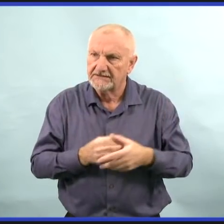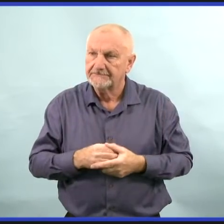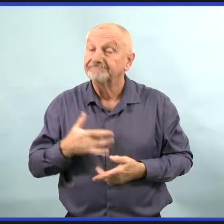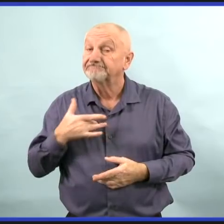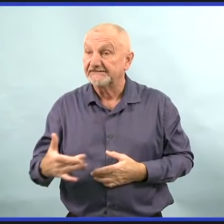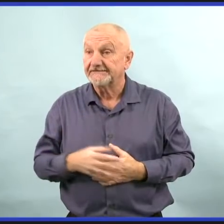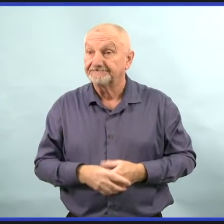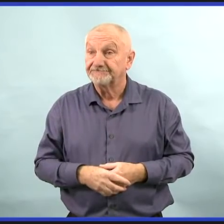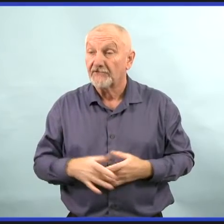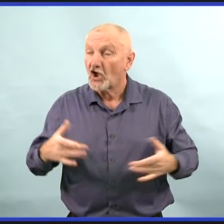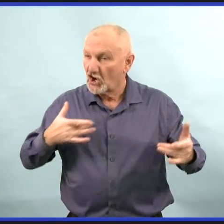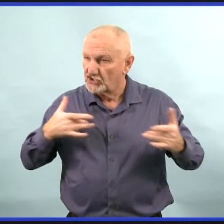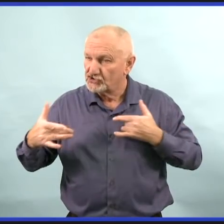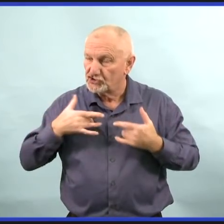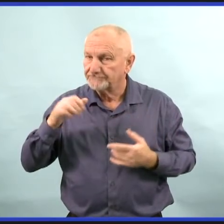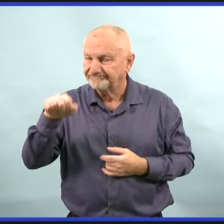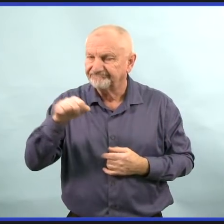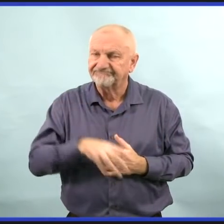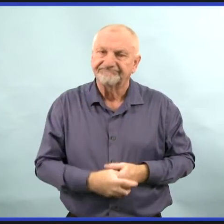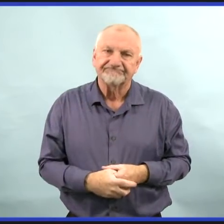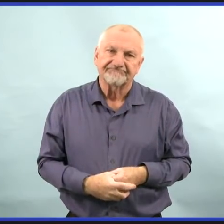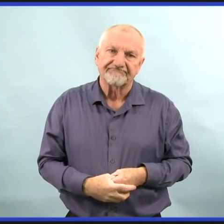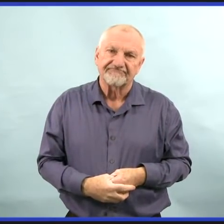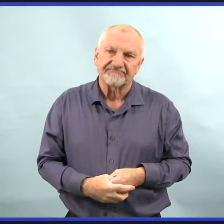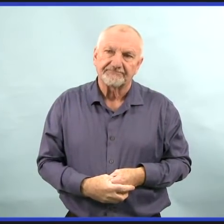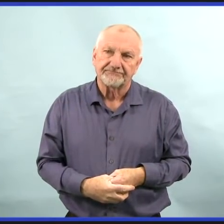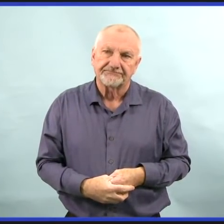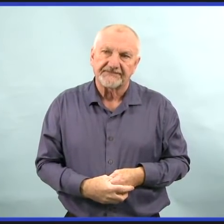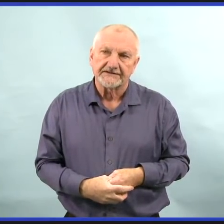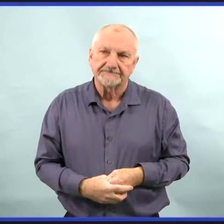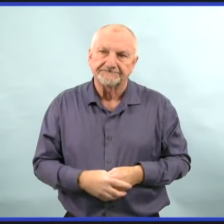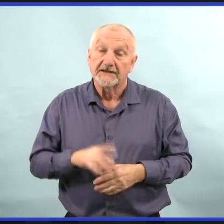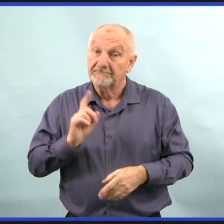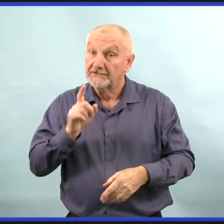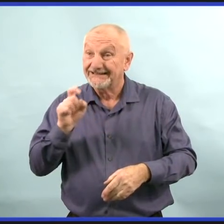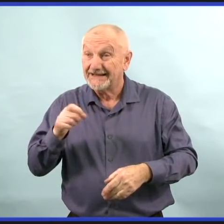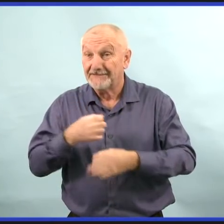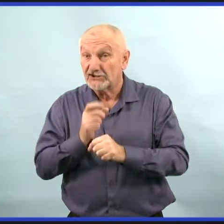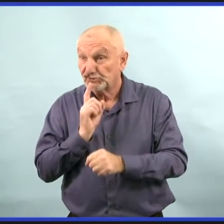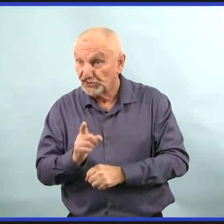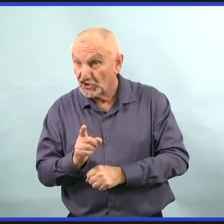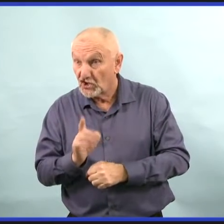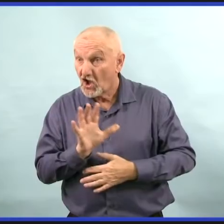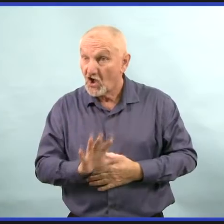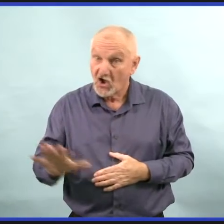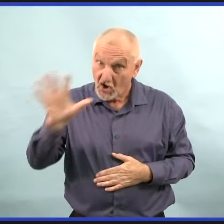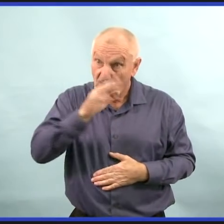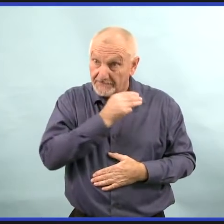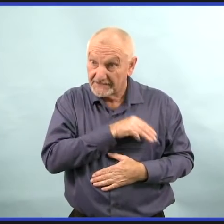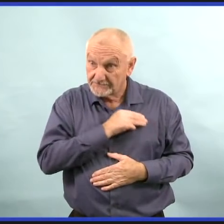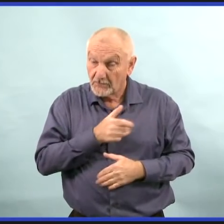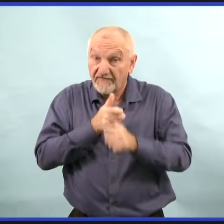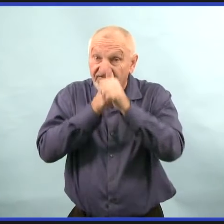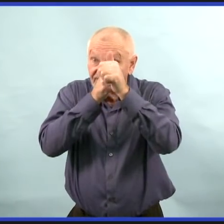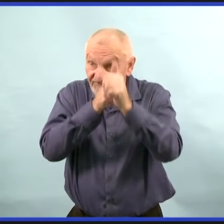and you know we need to ensure follow the public health orders that are in place